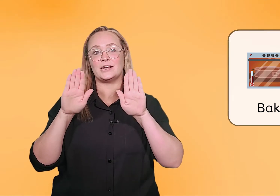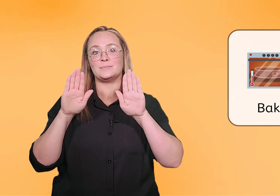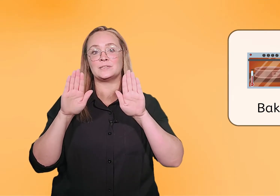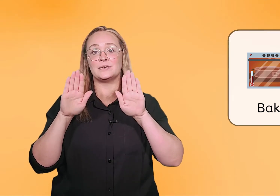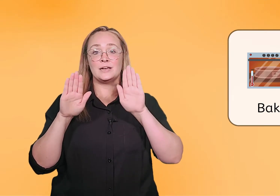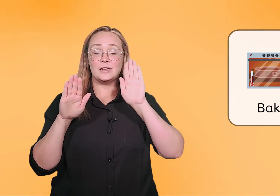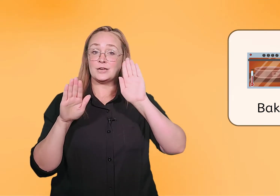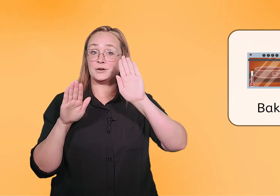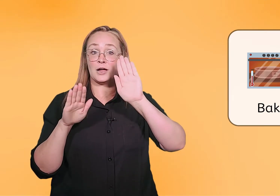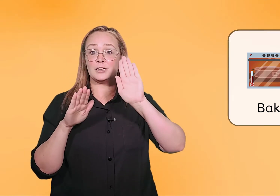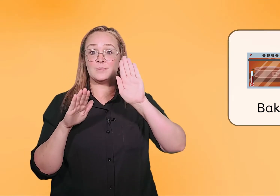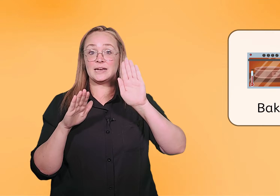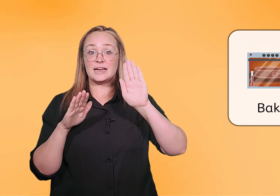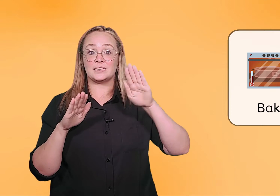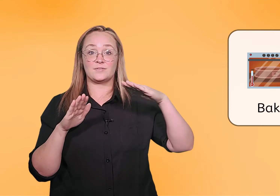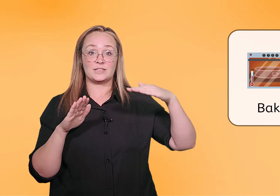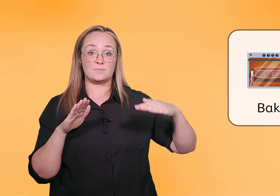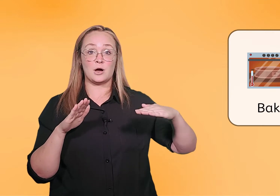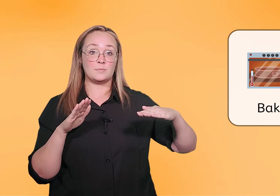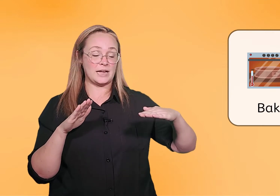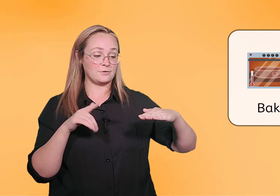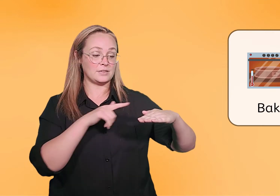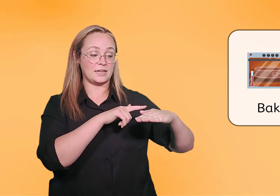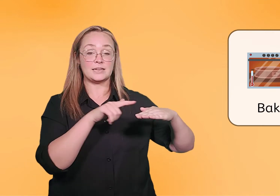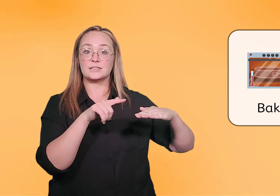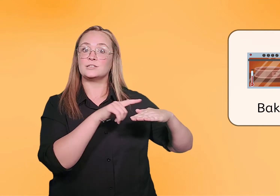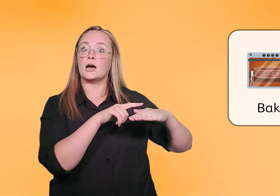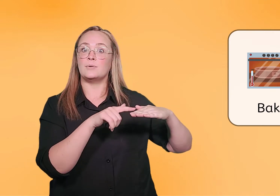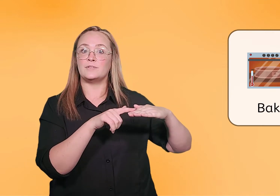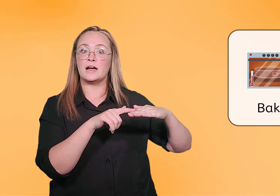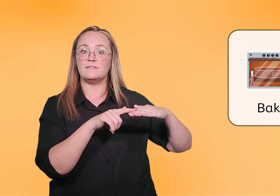shapes. Your non-dominant hand is facing palm down like it's the top of the oven.